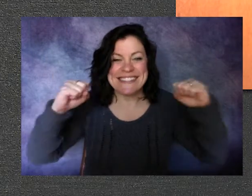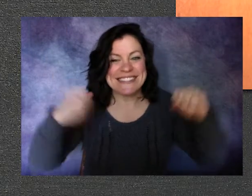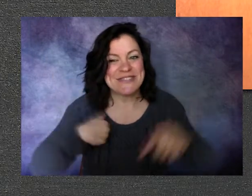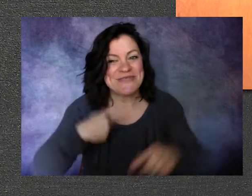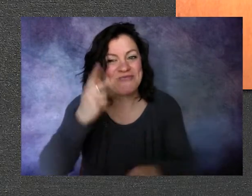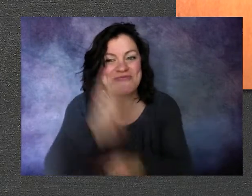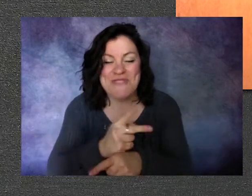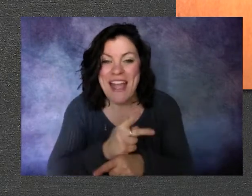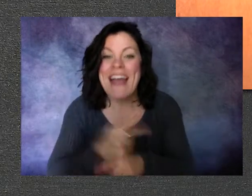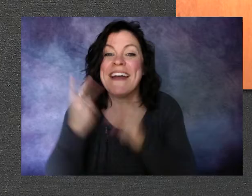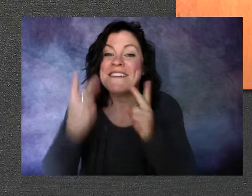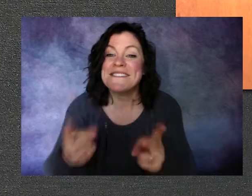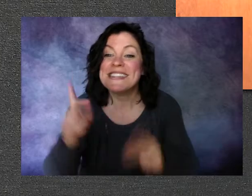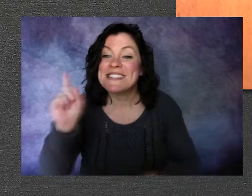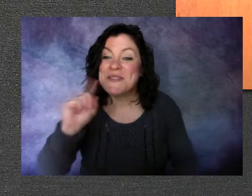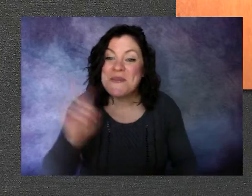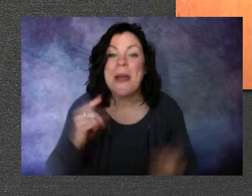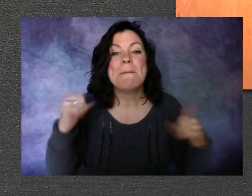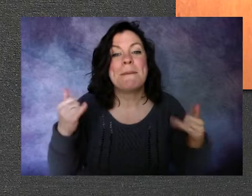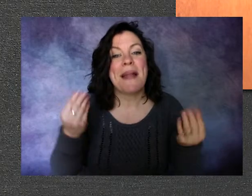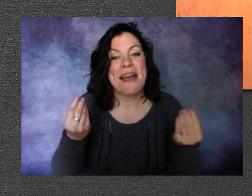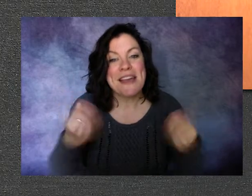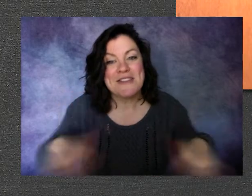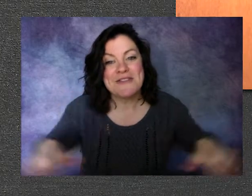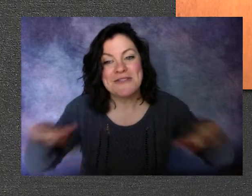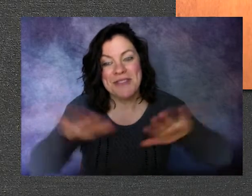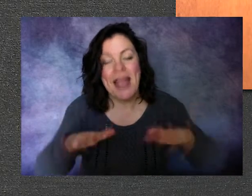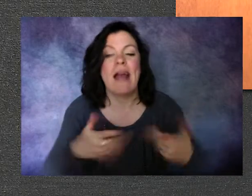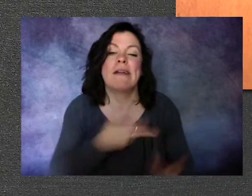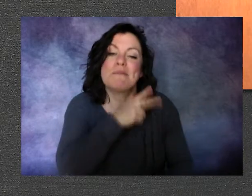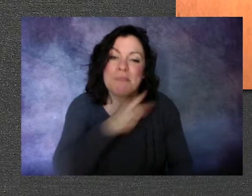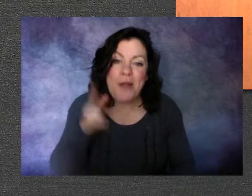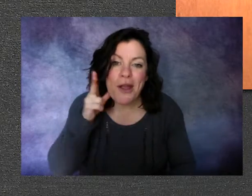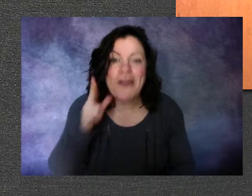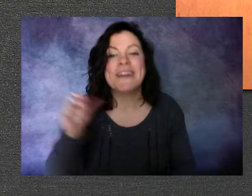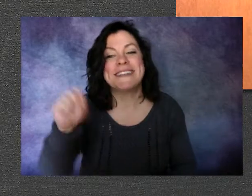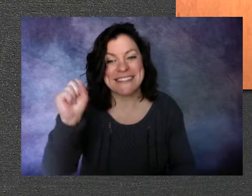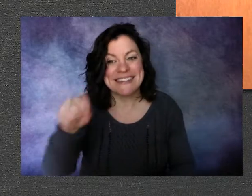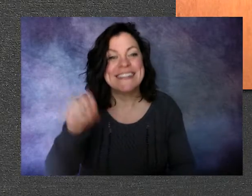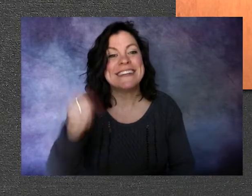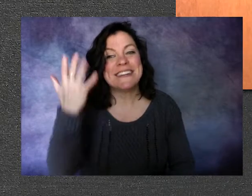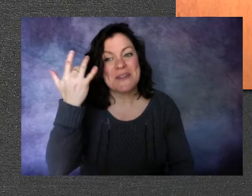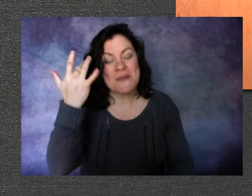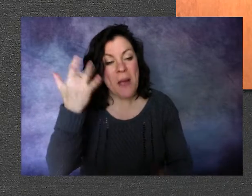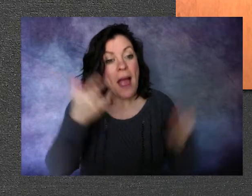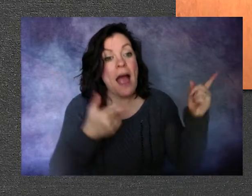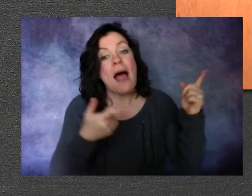I knew that George was at the playground or the park, because look, playground park,